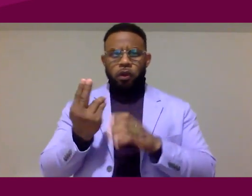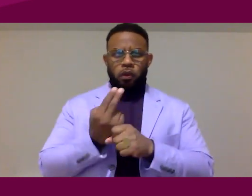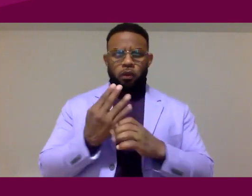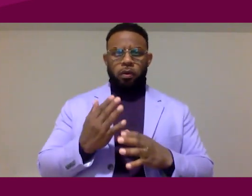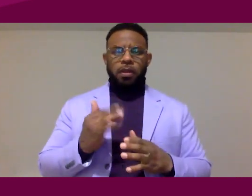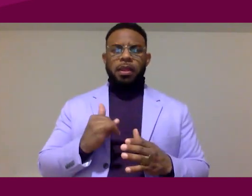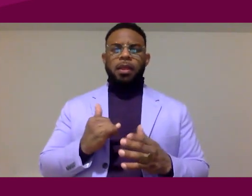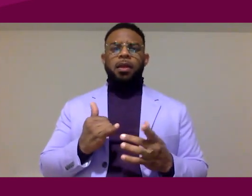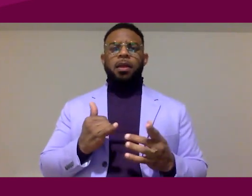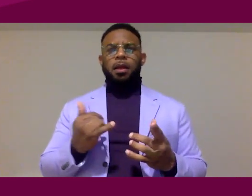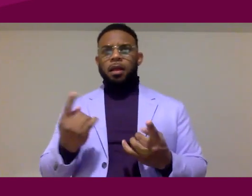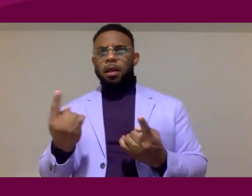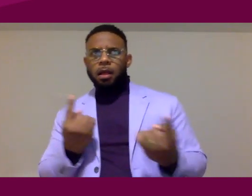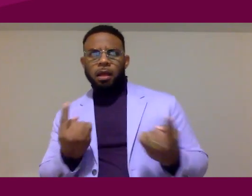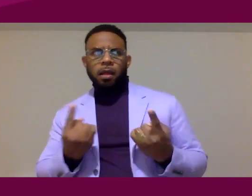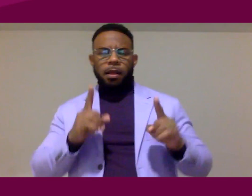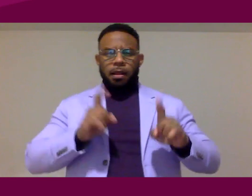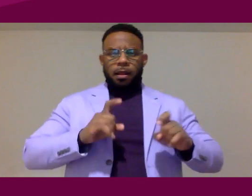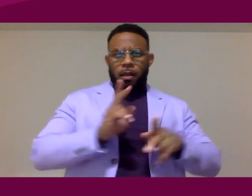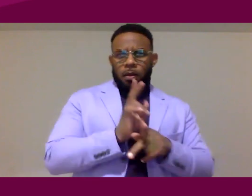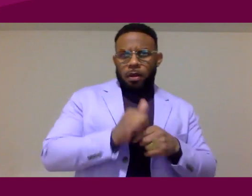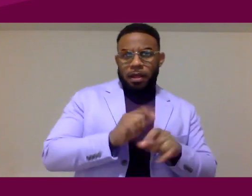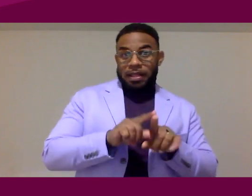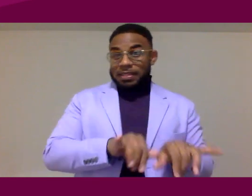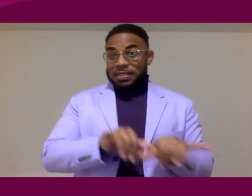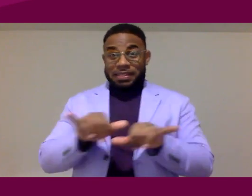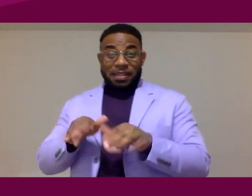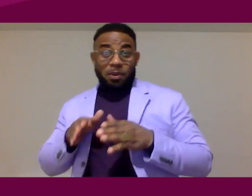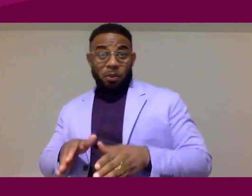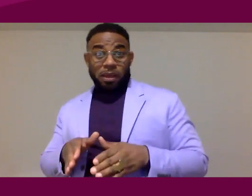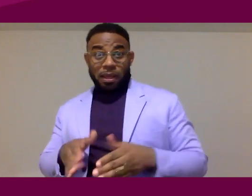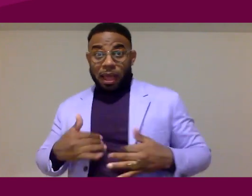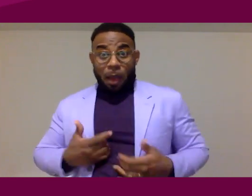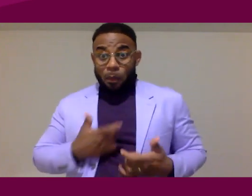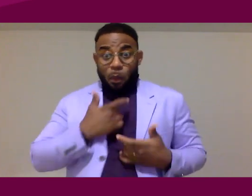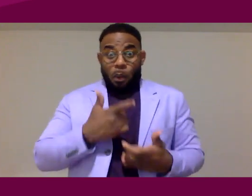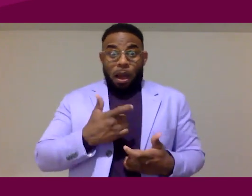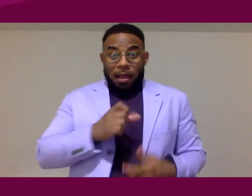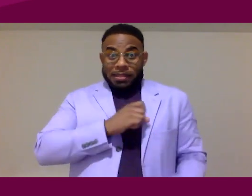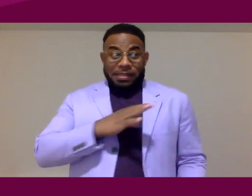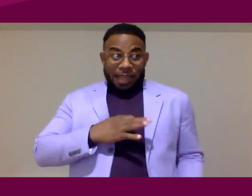that would come in and test products in the same way I would watch staff.